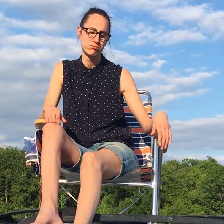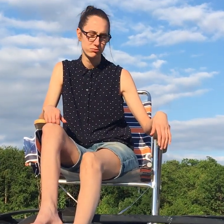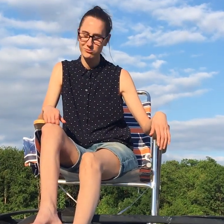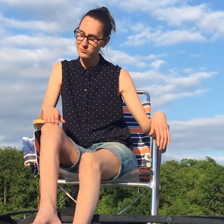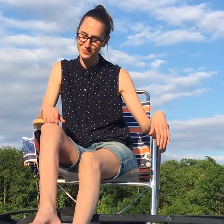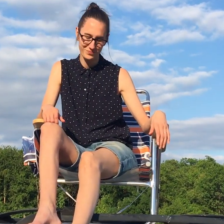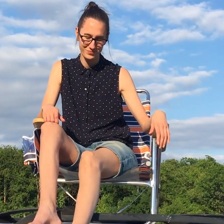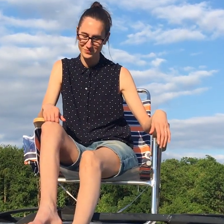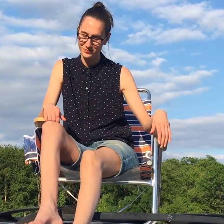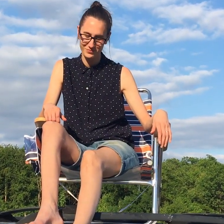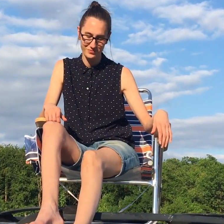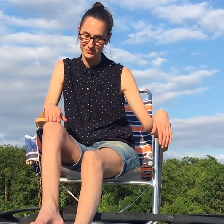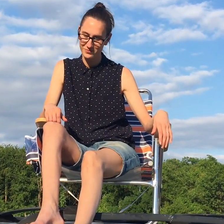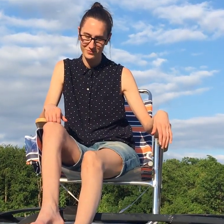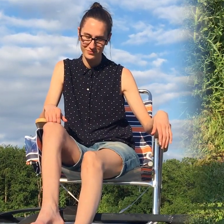No...